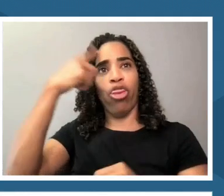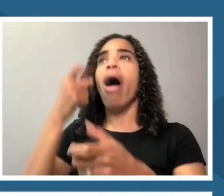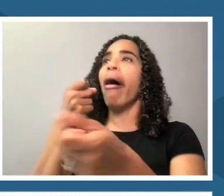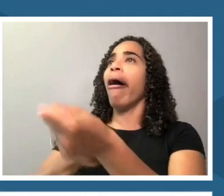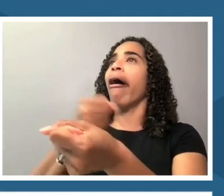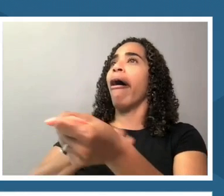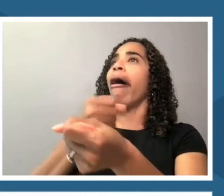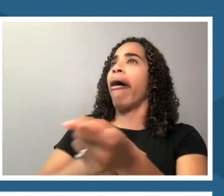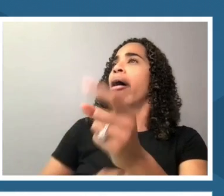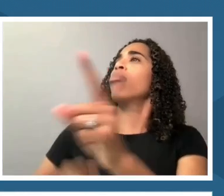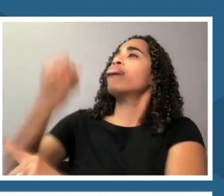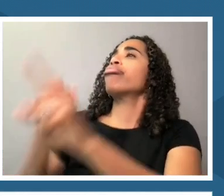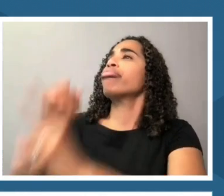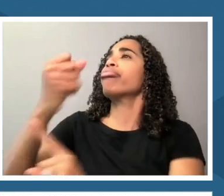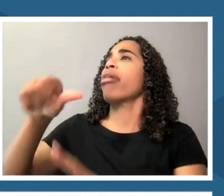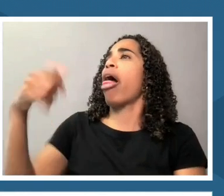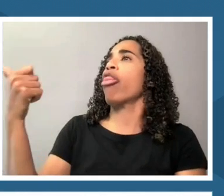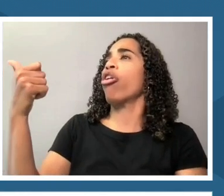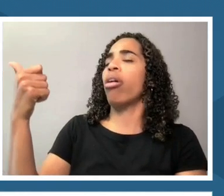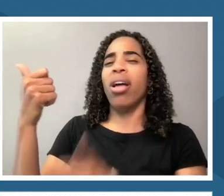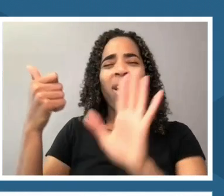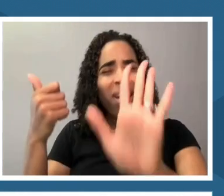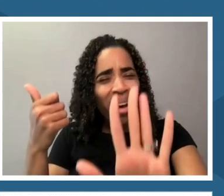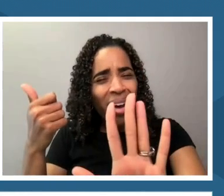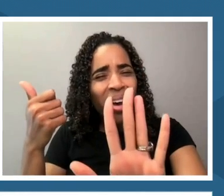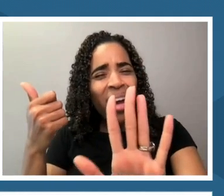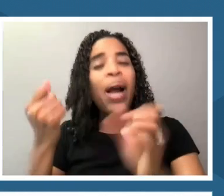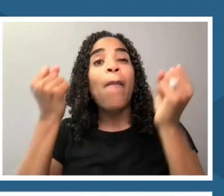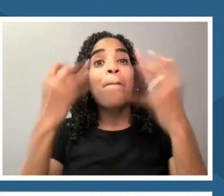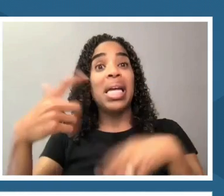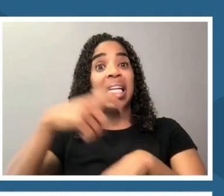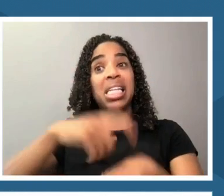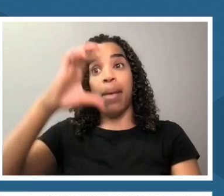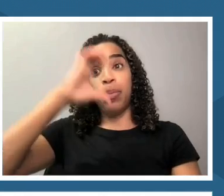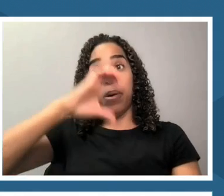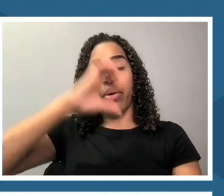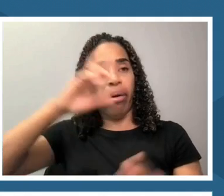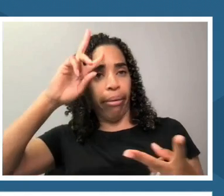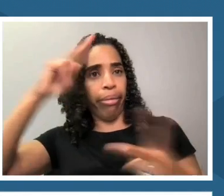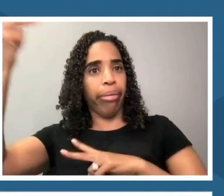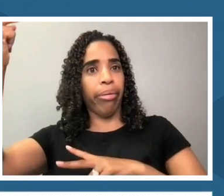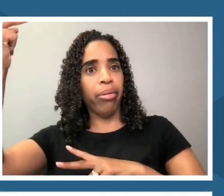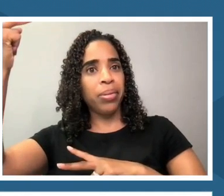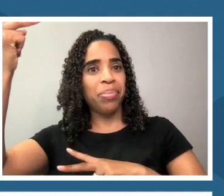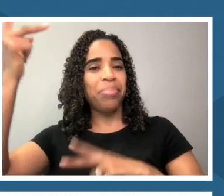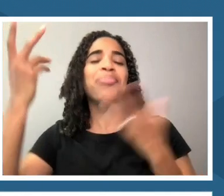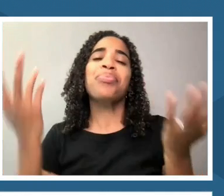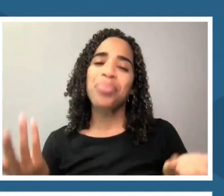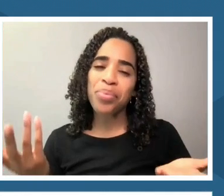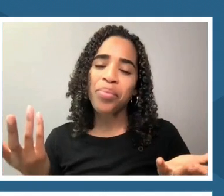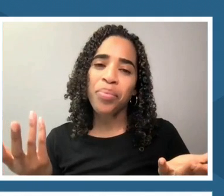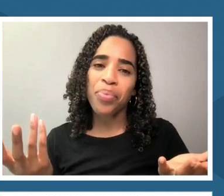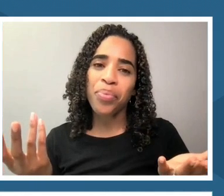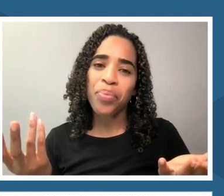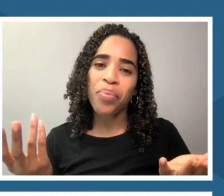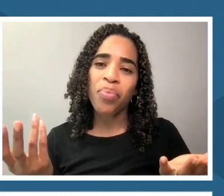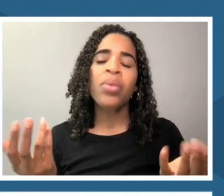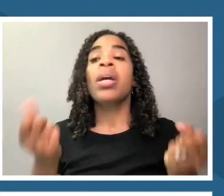stereotypical images and tropes they take a life of their own that's especially true for groups that have so